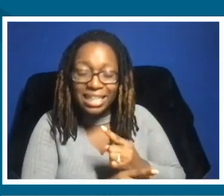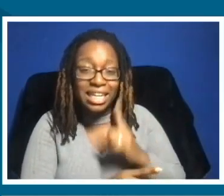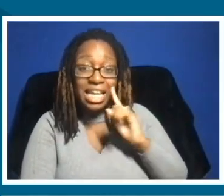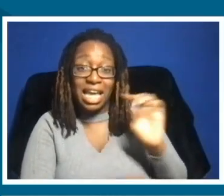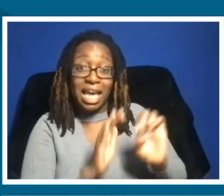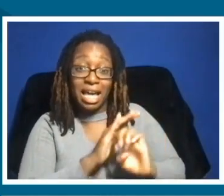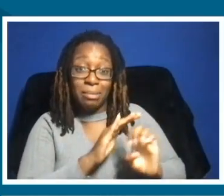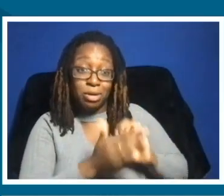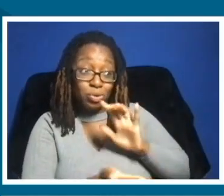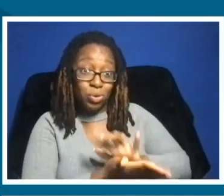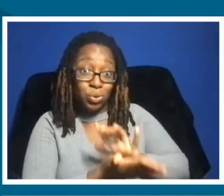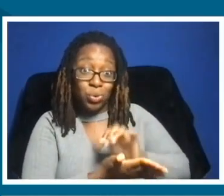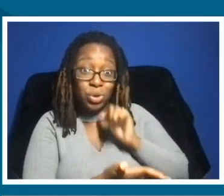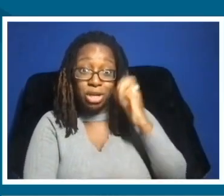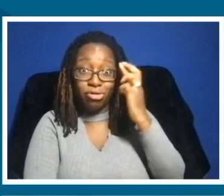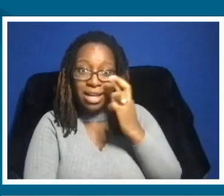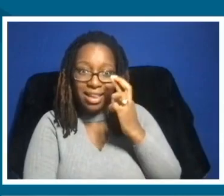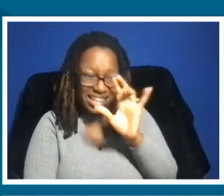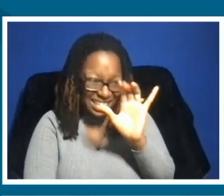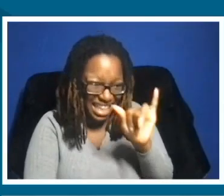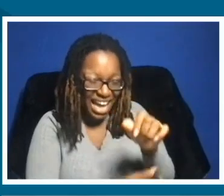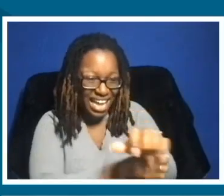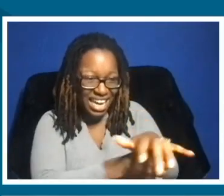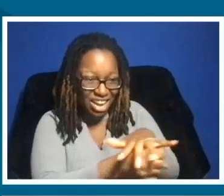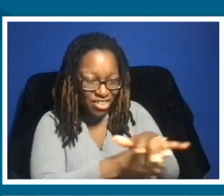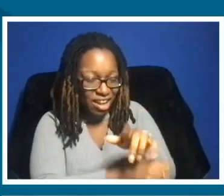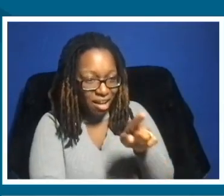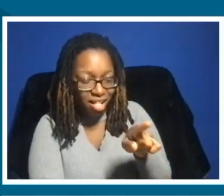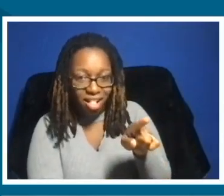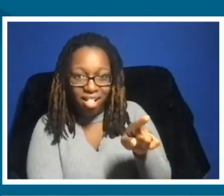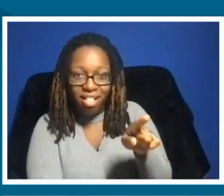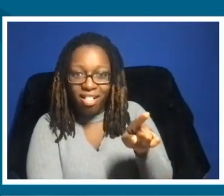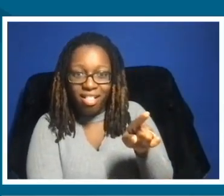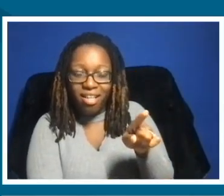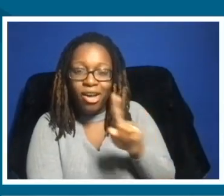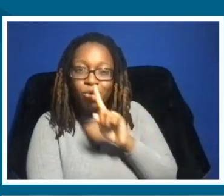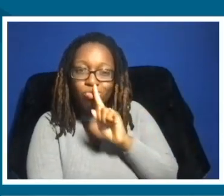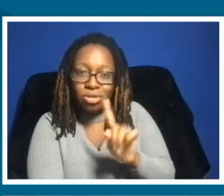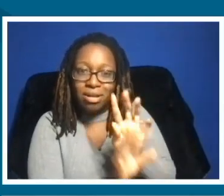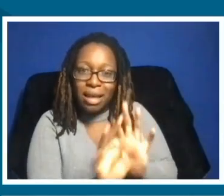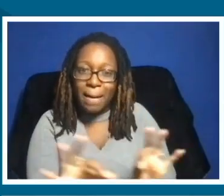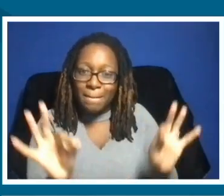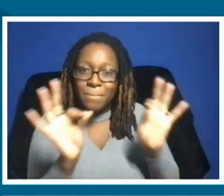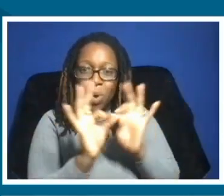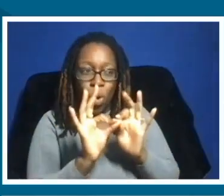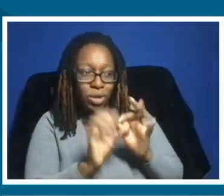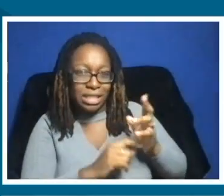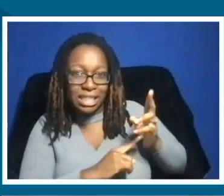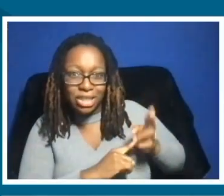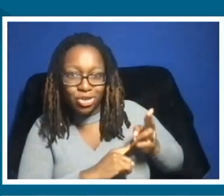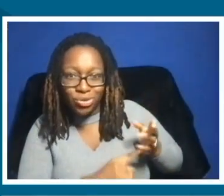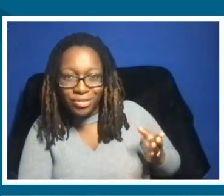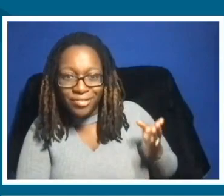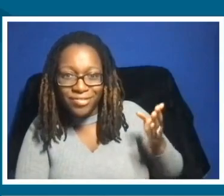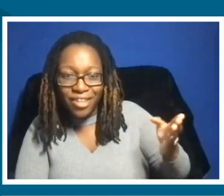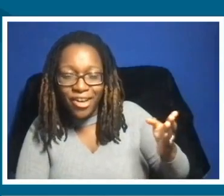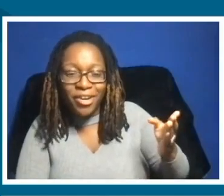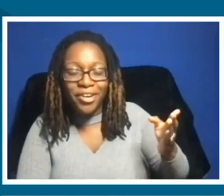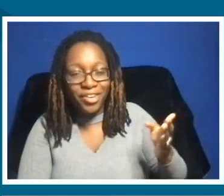that spot was this like really important bit of history um